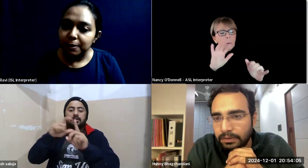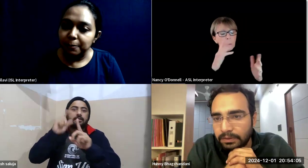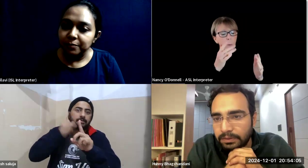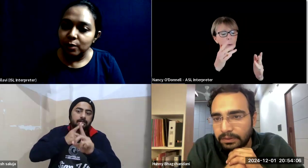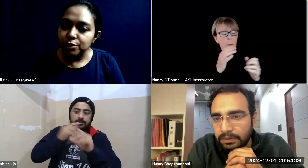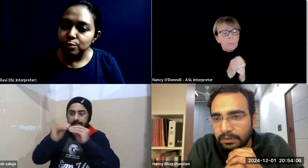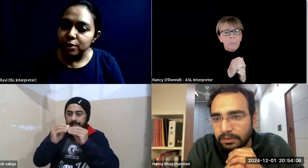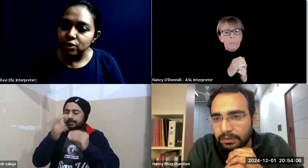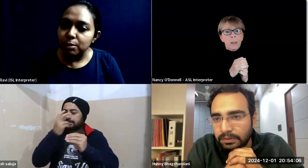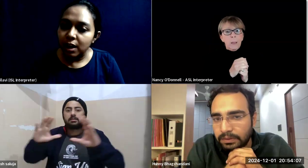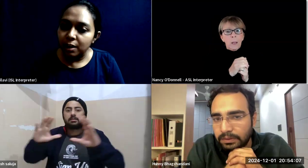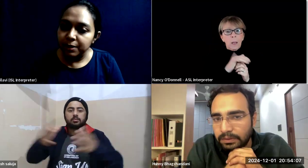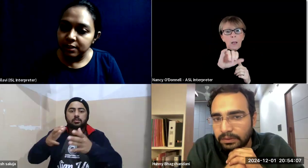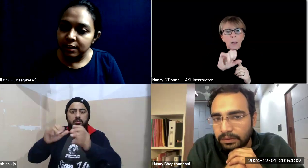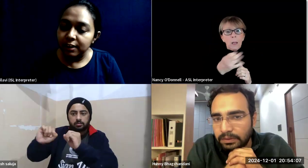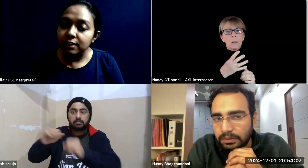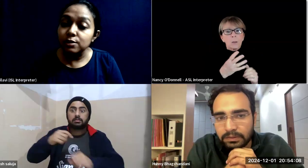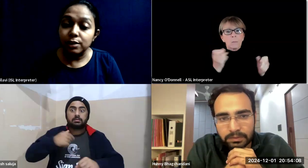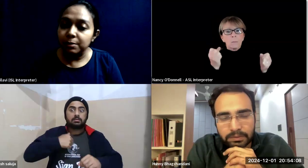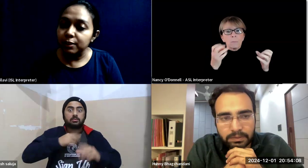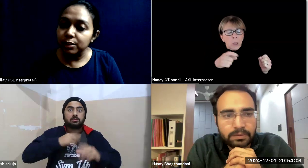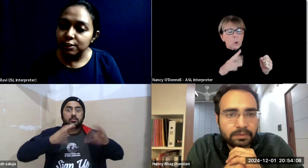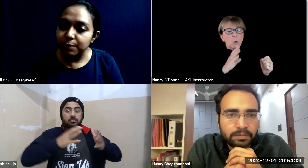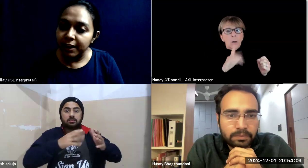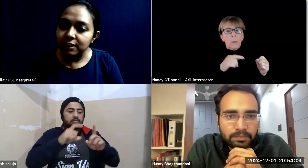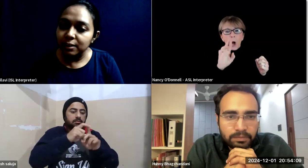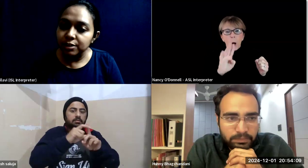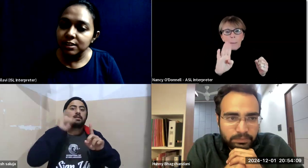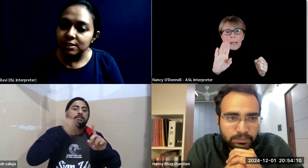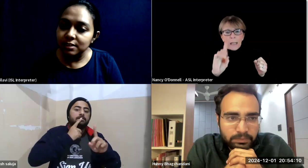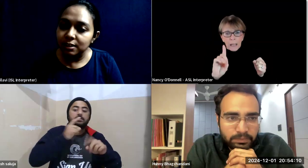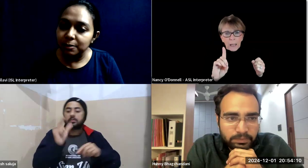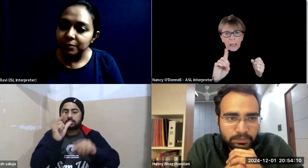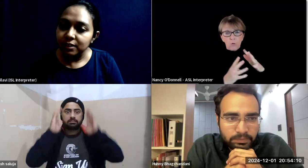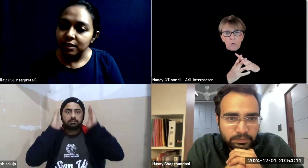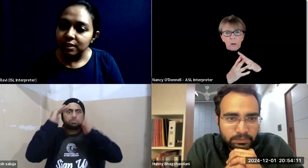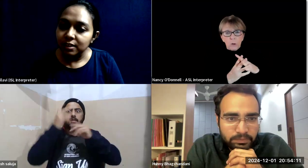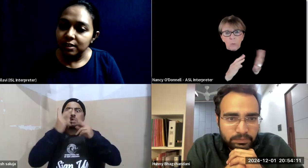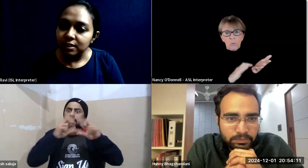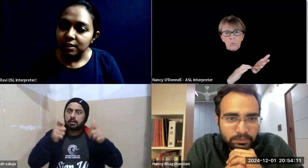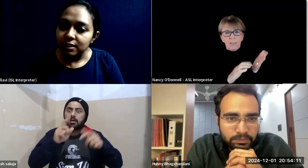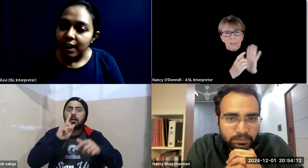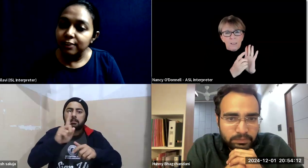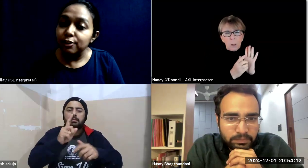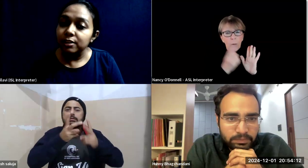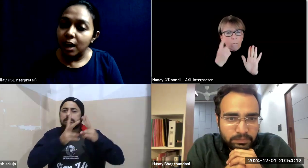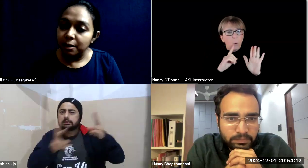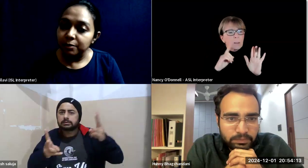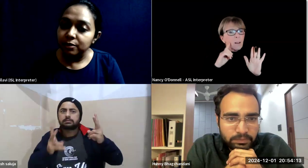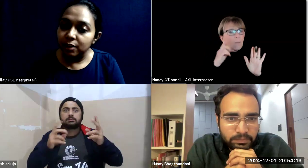What you mentioned about RBD and sorry, like for the deaf blind community and for the